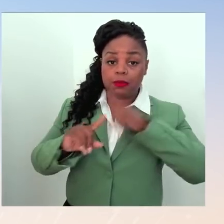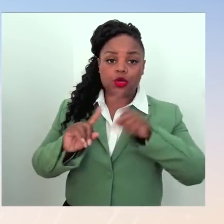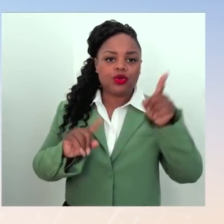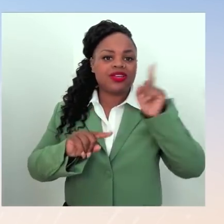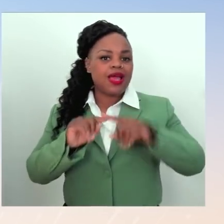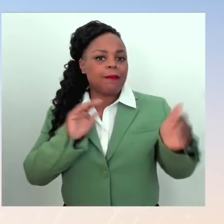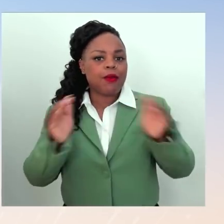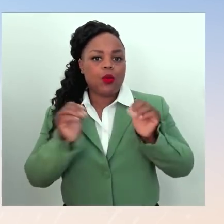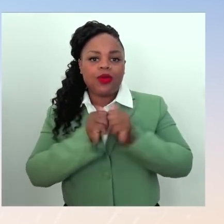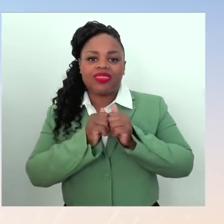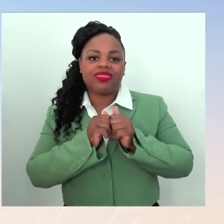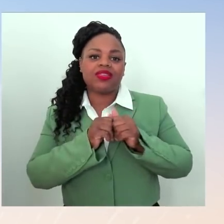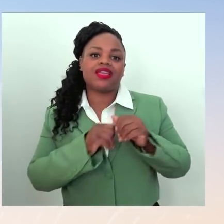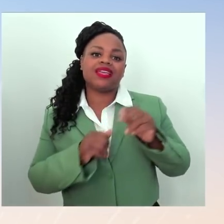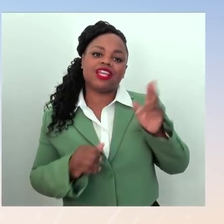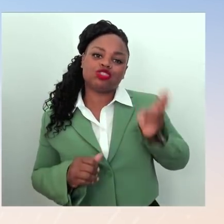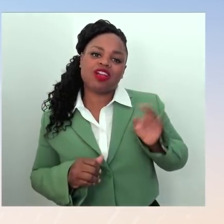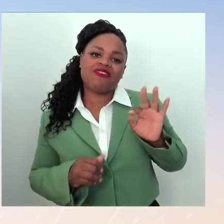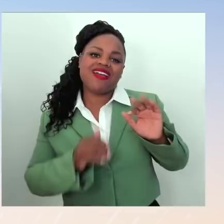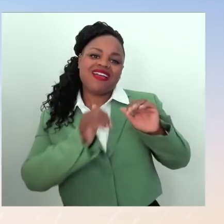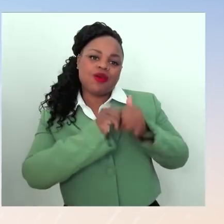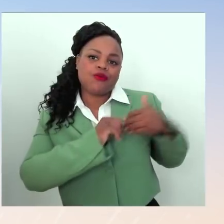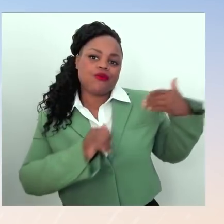Just today, Russia said that it could cut off fuel